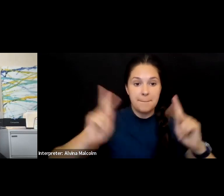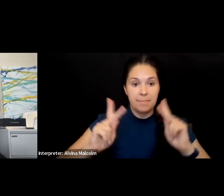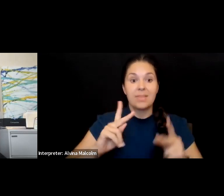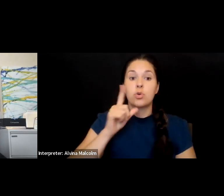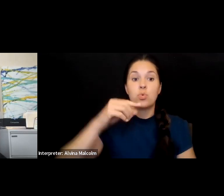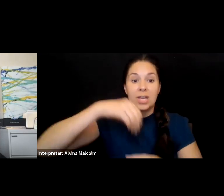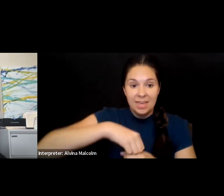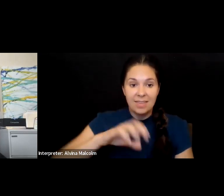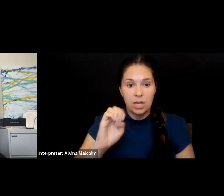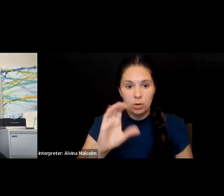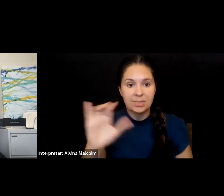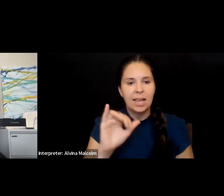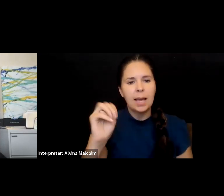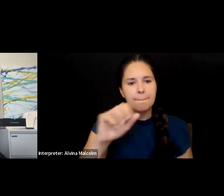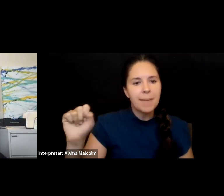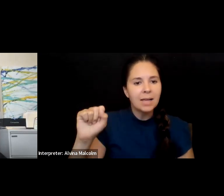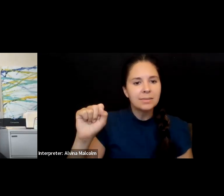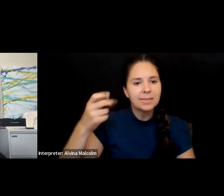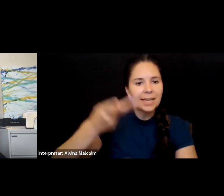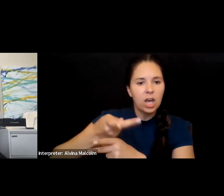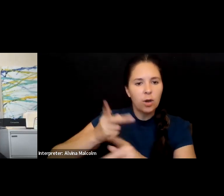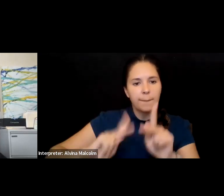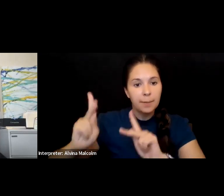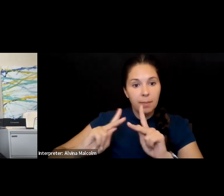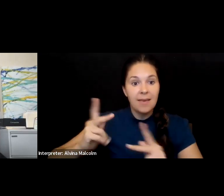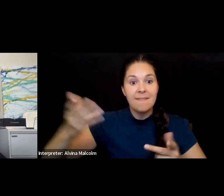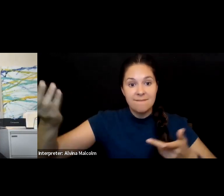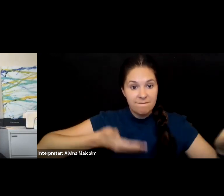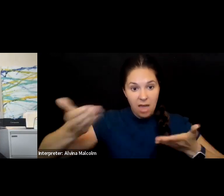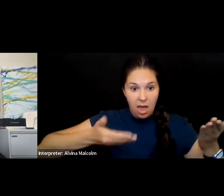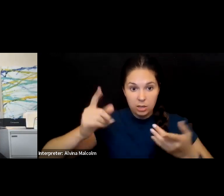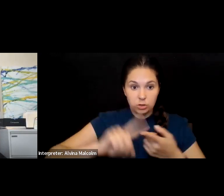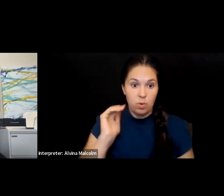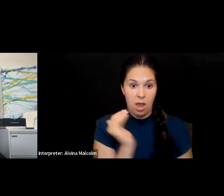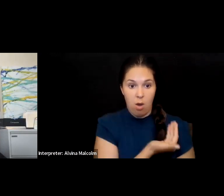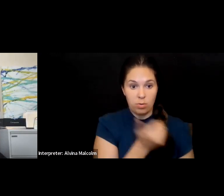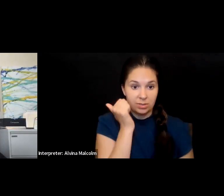to learn to hear more. We did that by inviting our partners, by inviting the people that